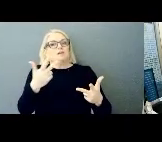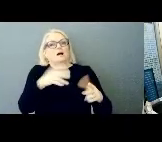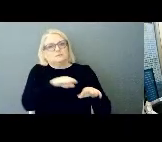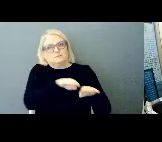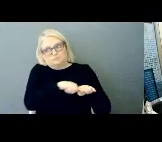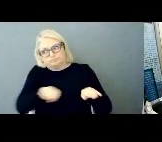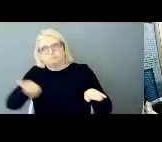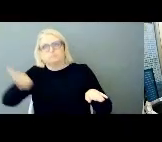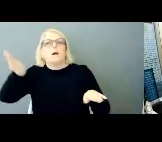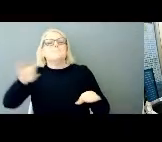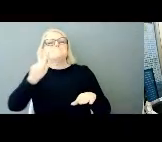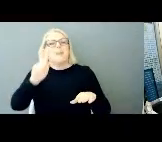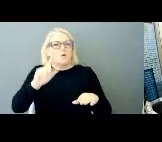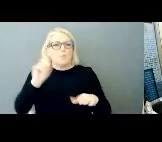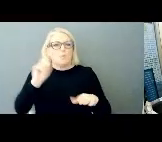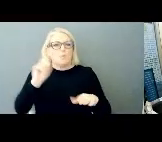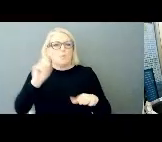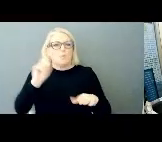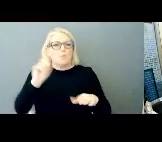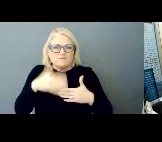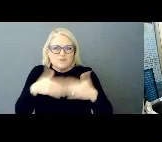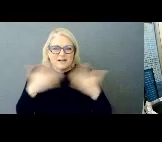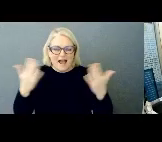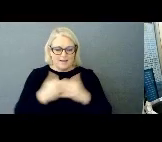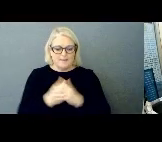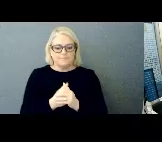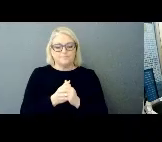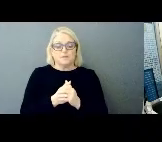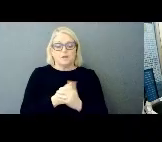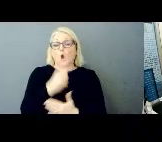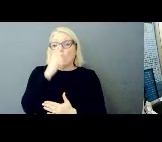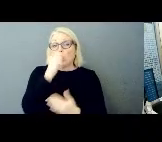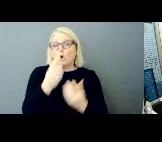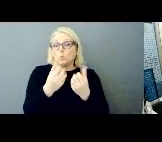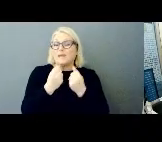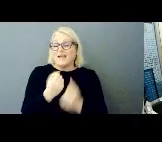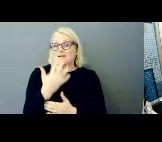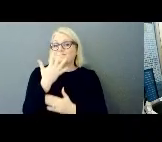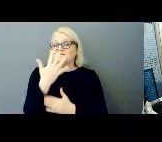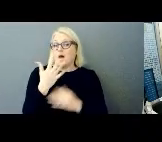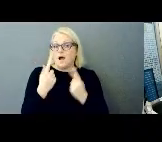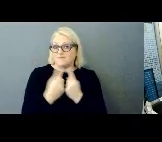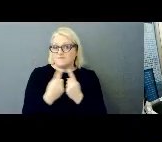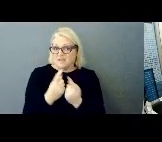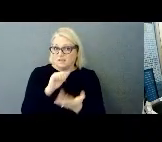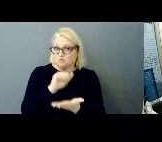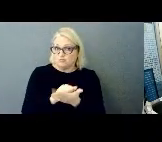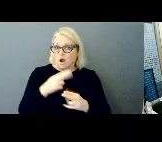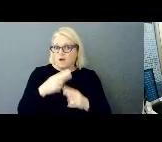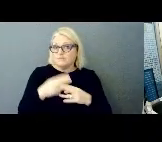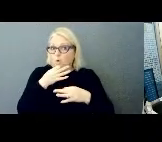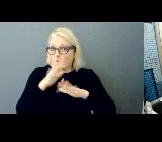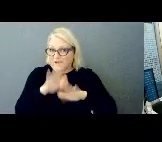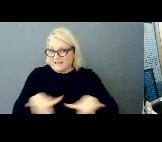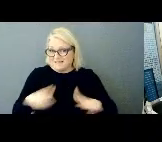and this is restacking the olds. It just says, could we get five things right for children? Just five things. And these are the five things: